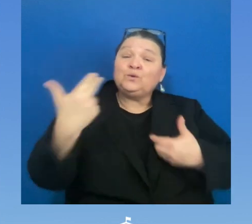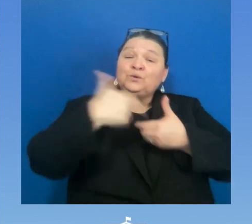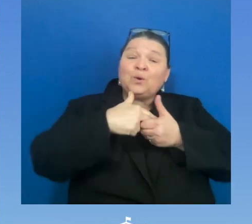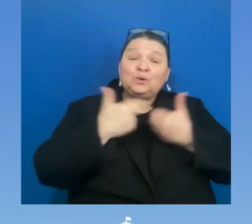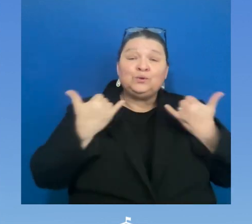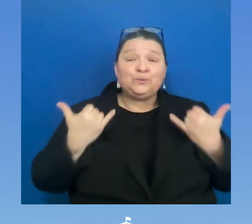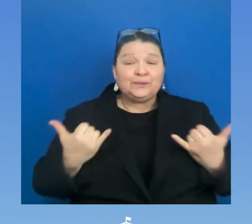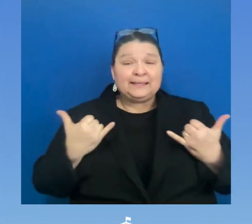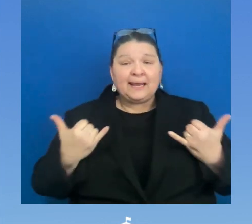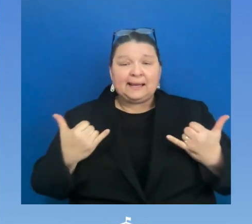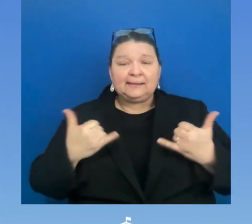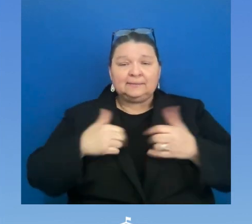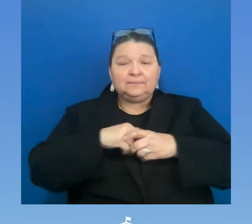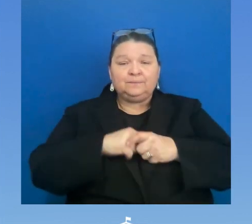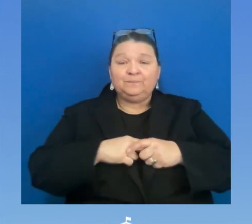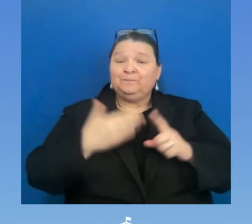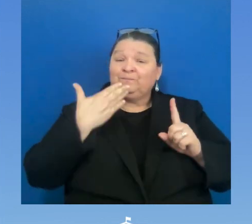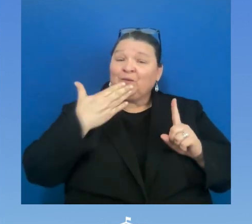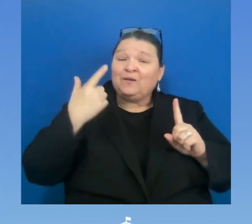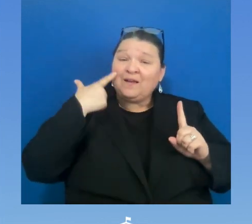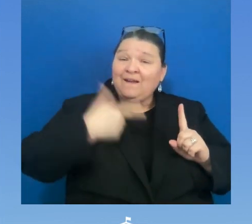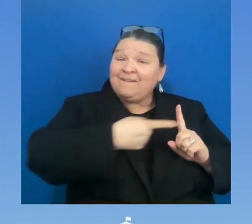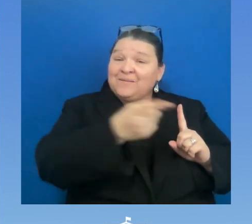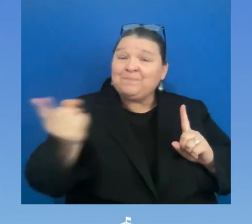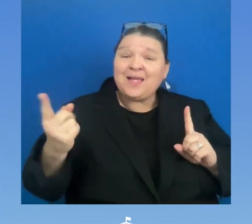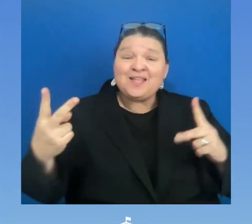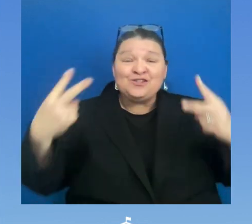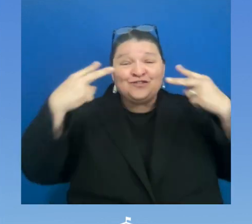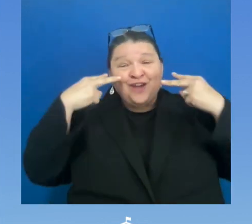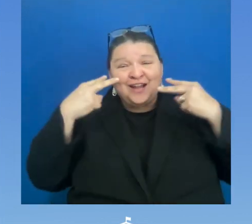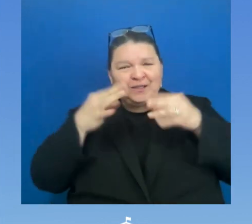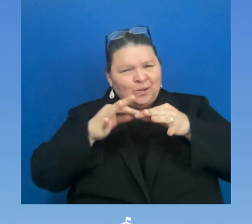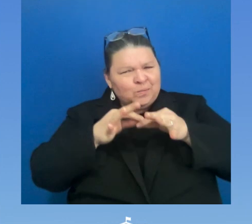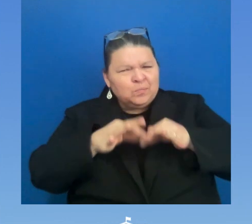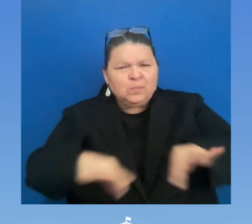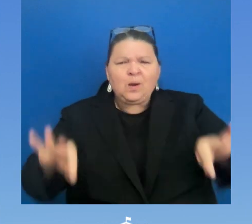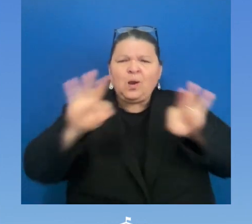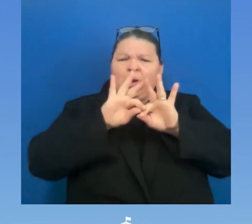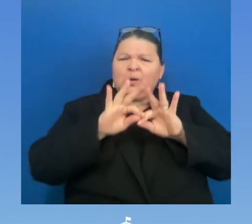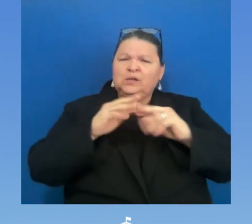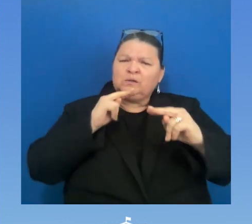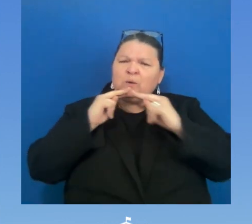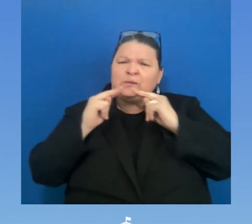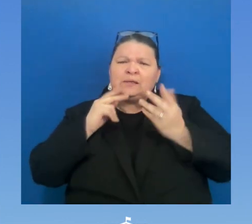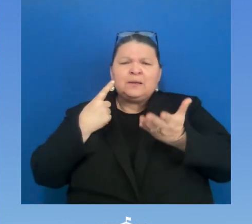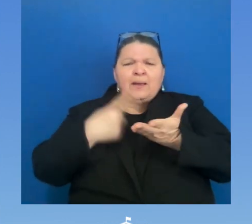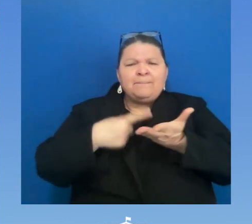for this important conversation to get us started. I'm thrilled to introduce a longtime leader